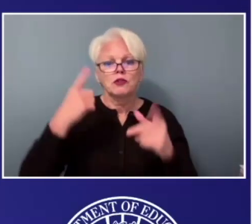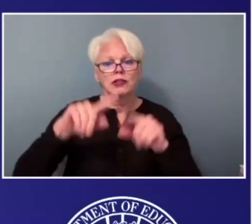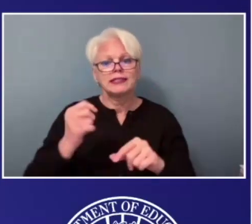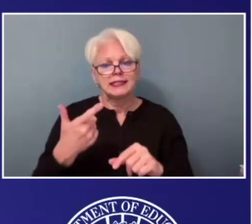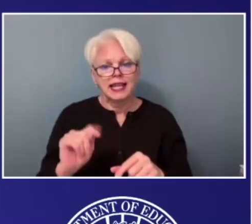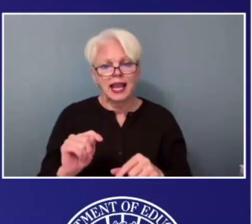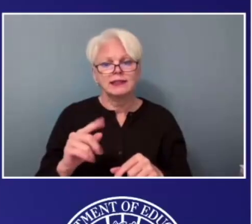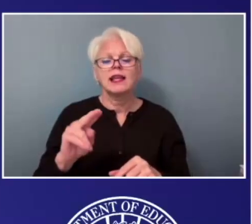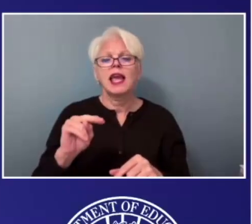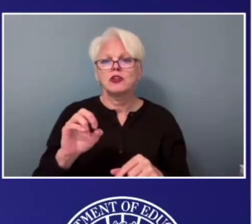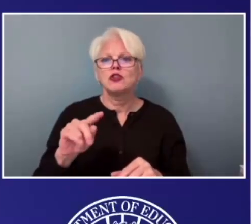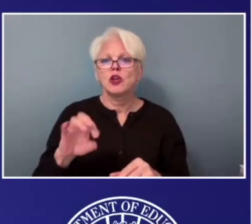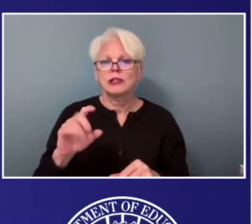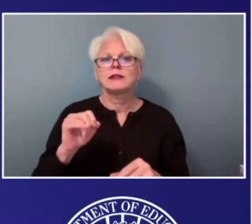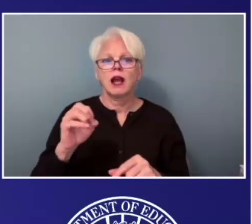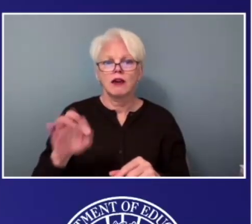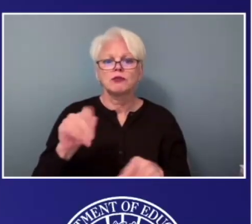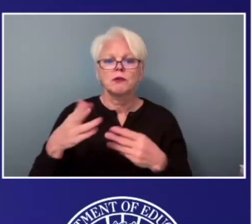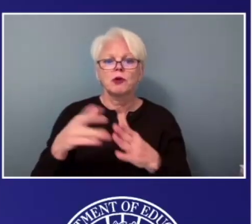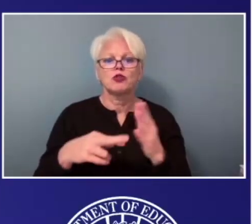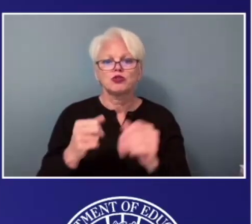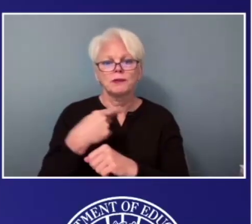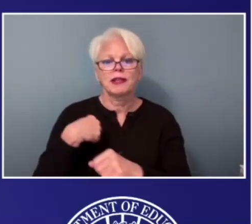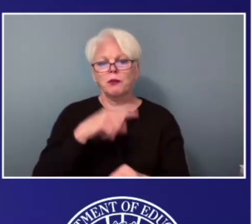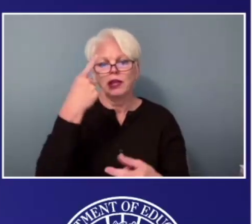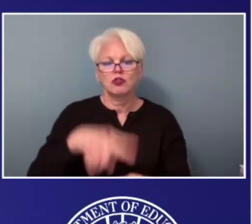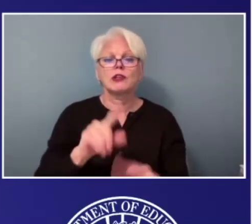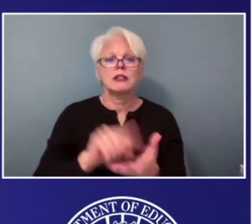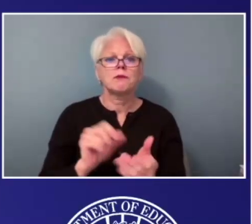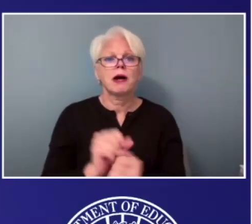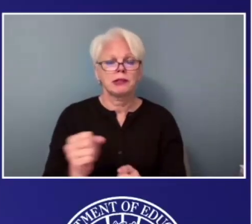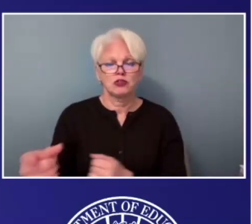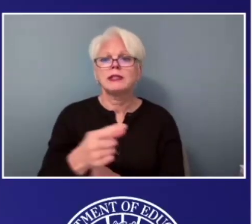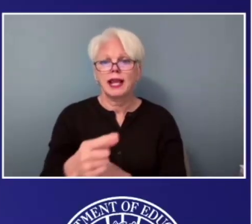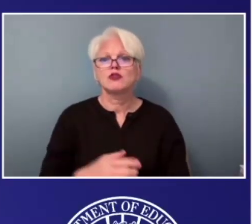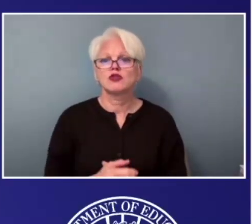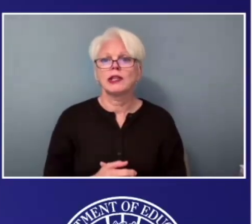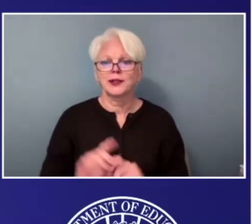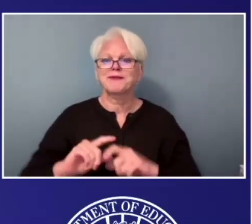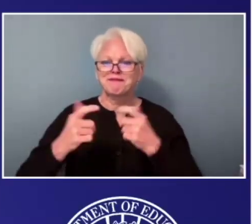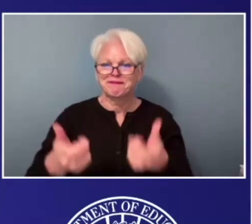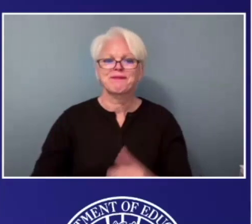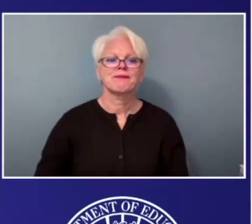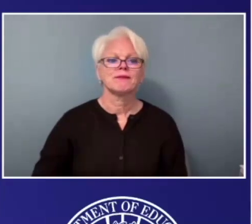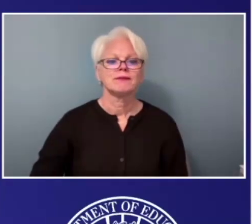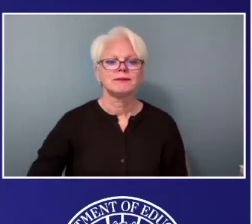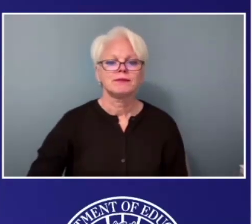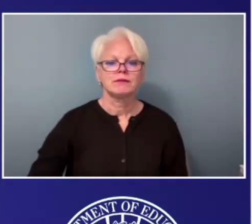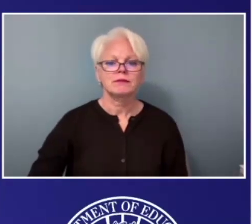As outlined in the protocols, if there are any deviations from that consensus language, we will provide a written explanation to the negotiators